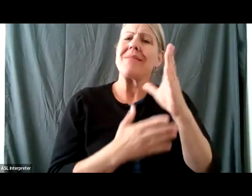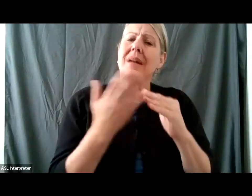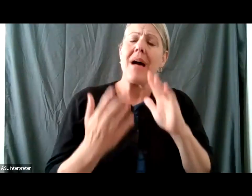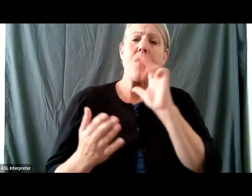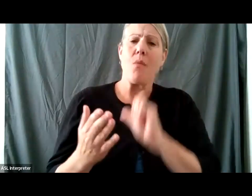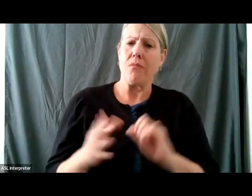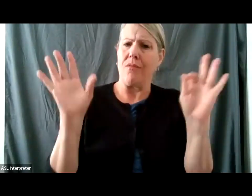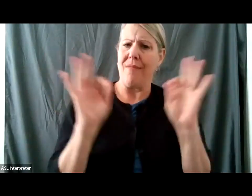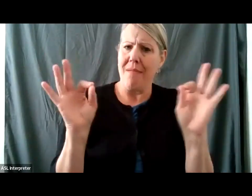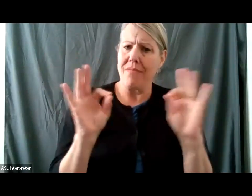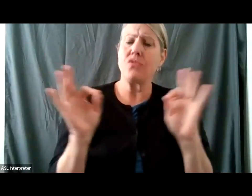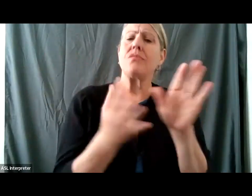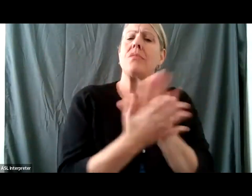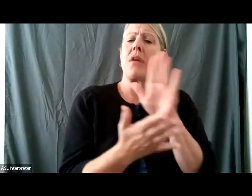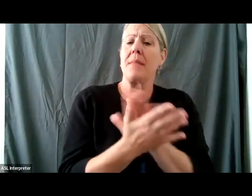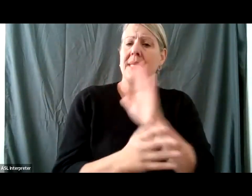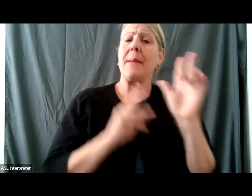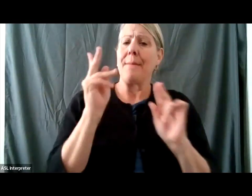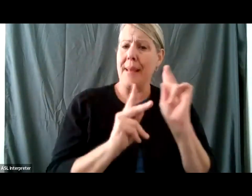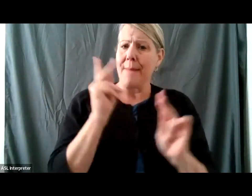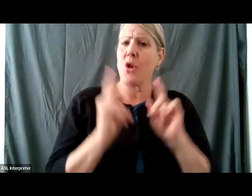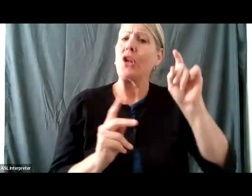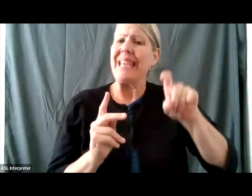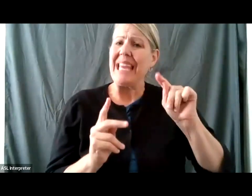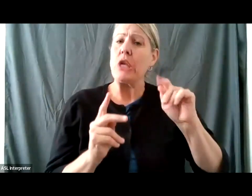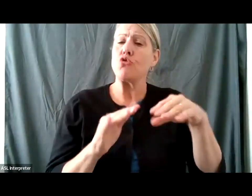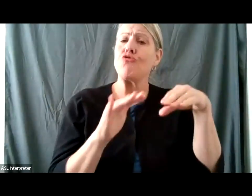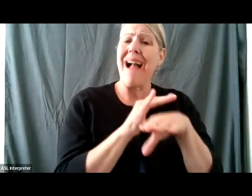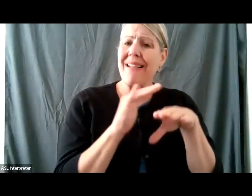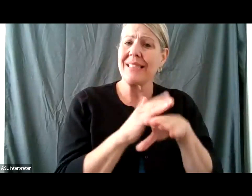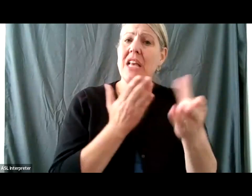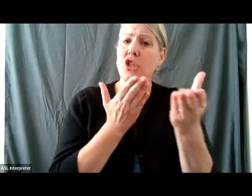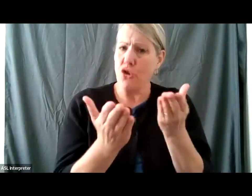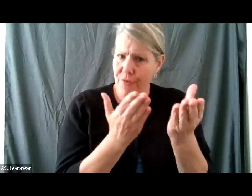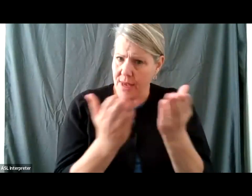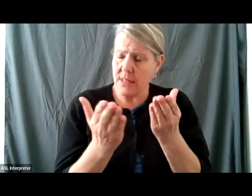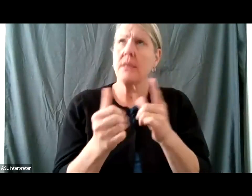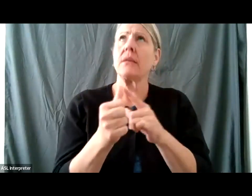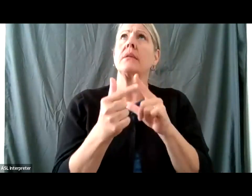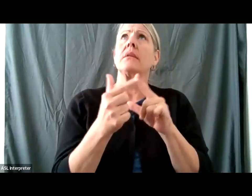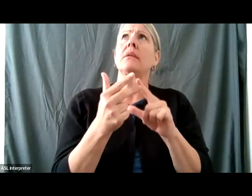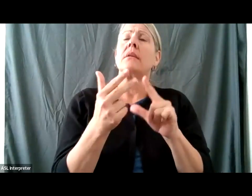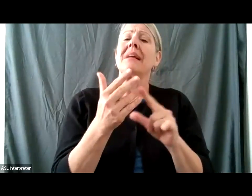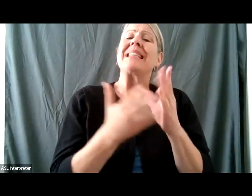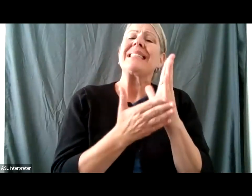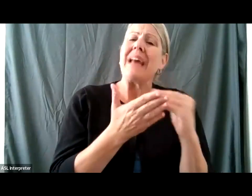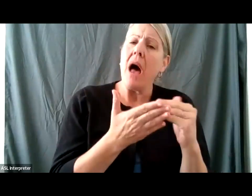service. There's an exception for certain content posed by a third party.